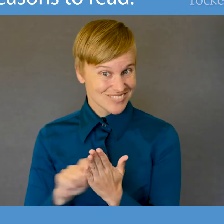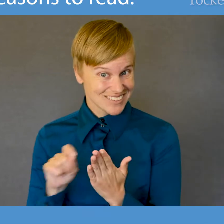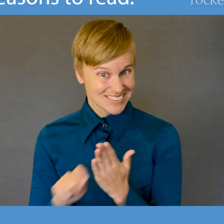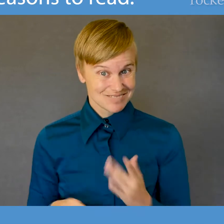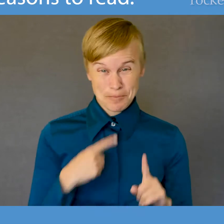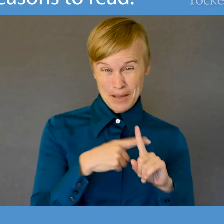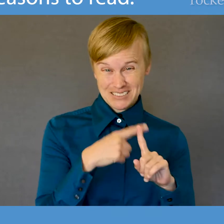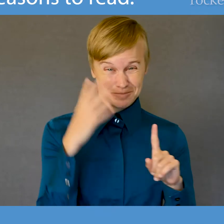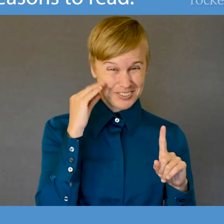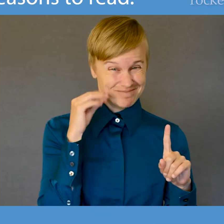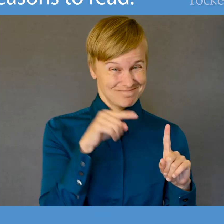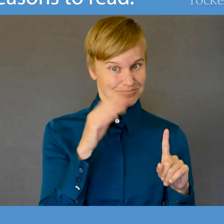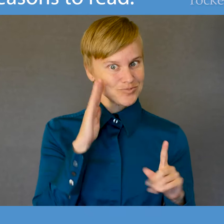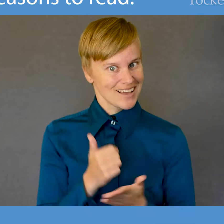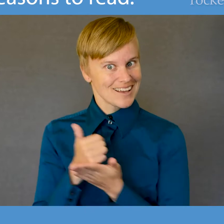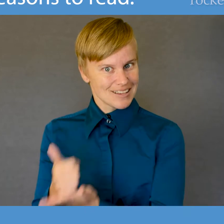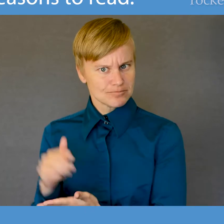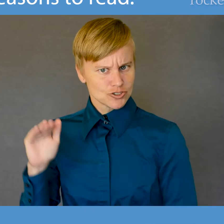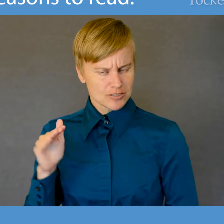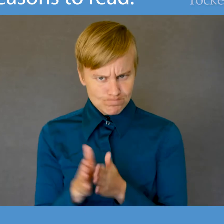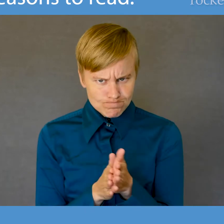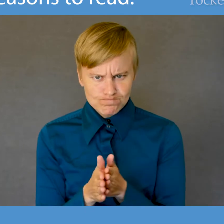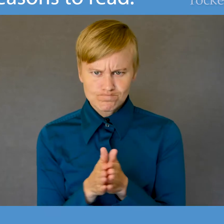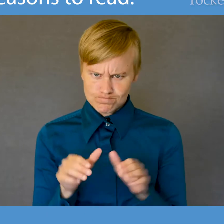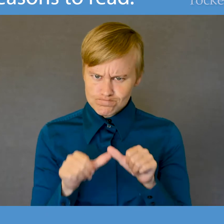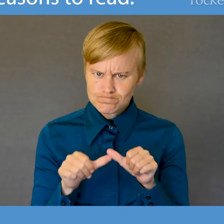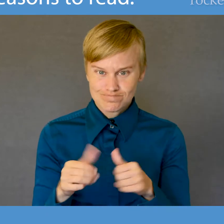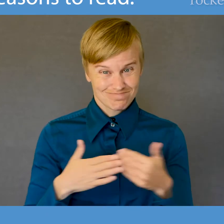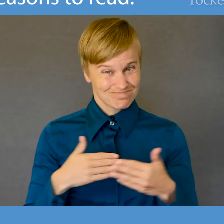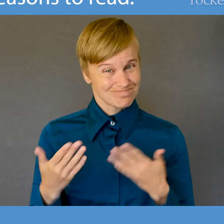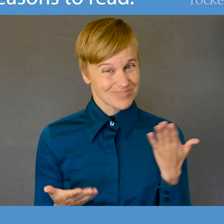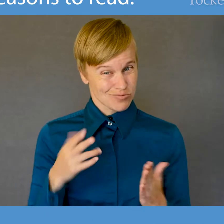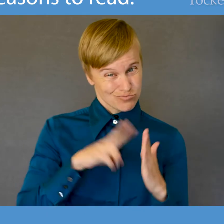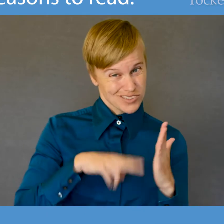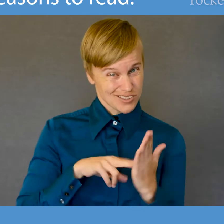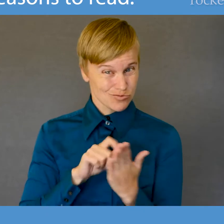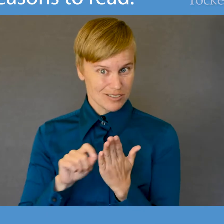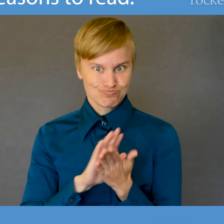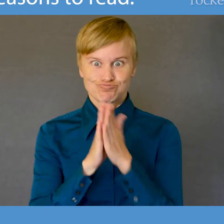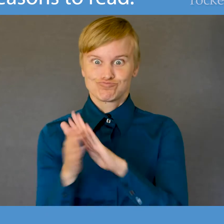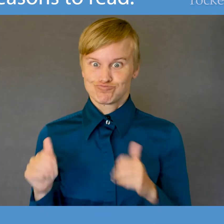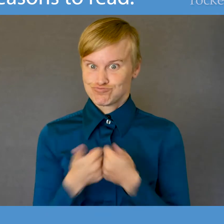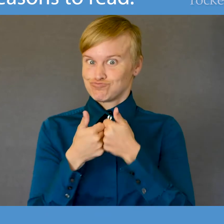These positive experiences, those will help them push through, even when reading and writing may get difficult in school.